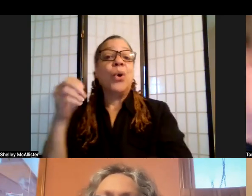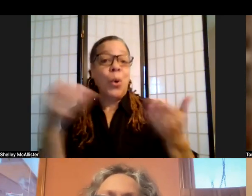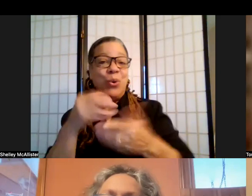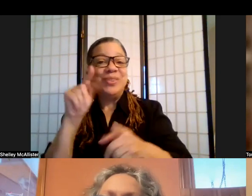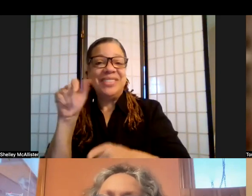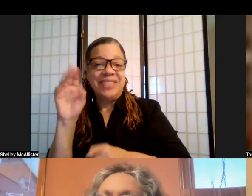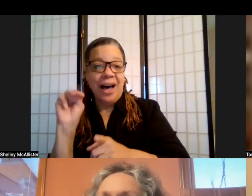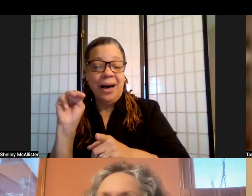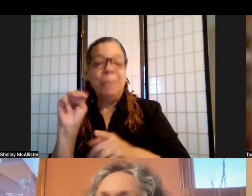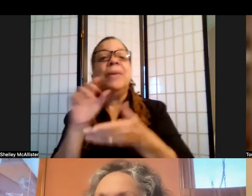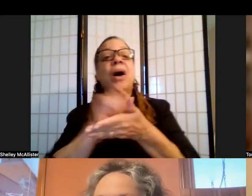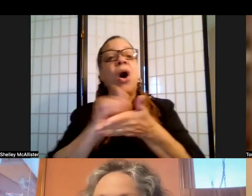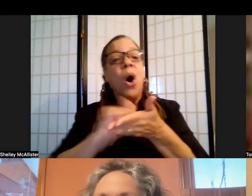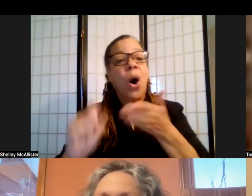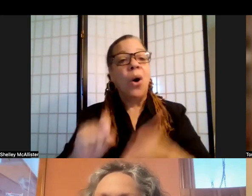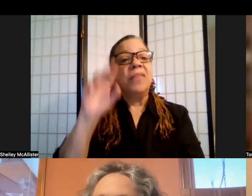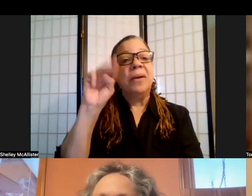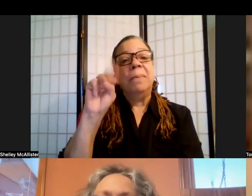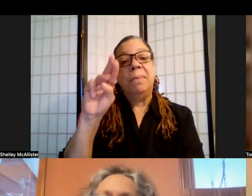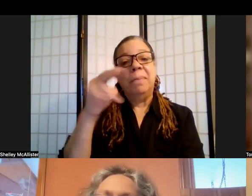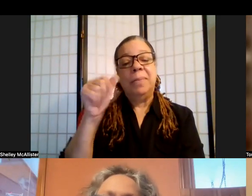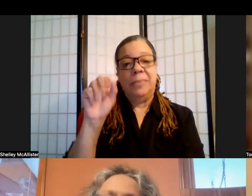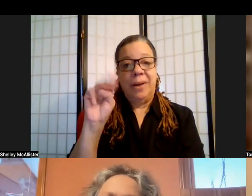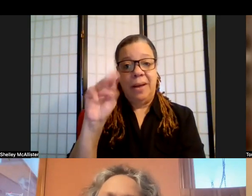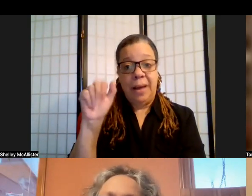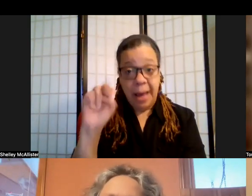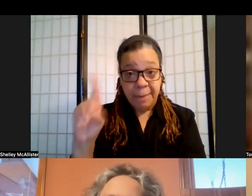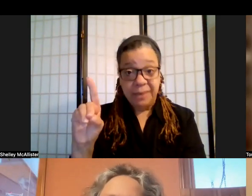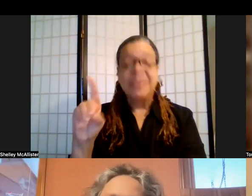author Muhammad Hamid Zaman; and ASL interpreter Shelly.